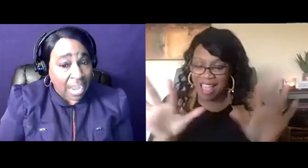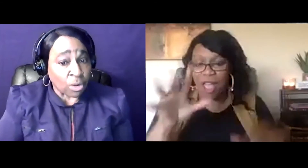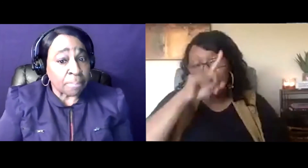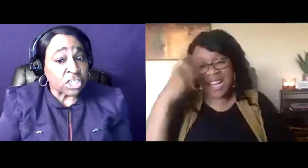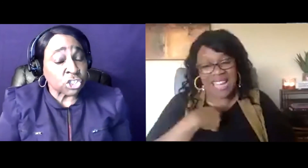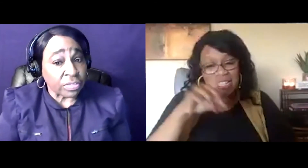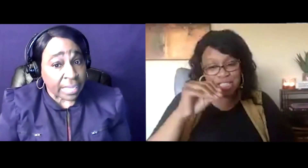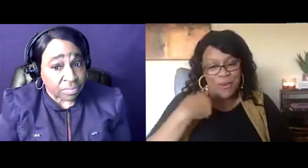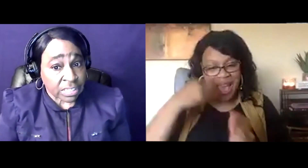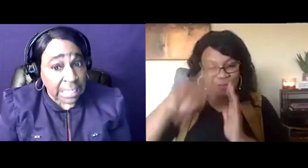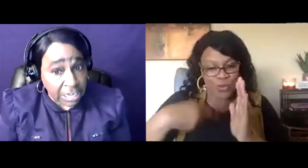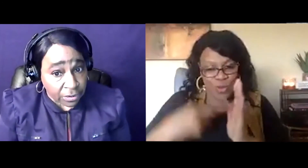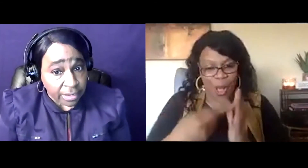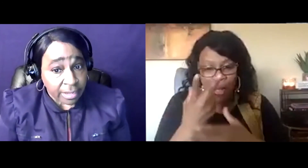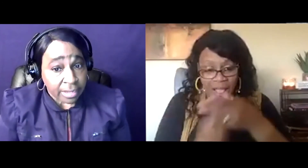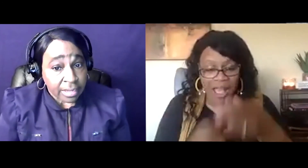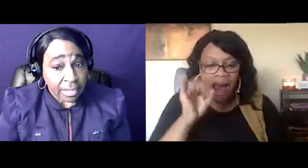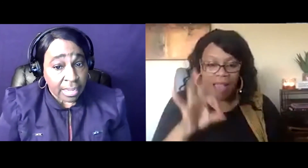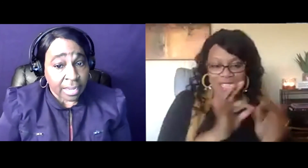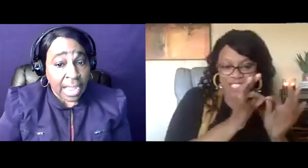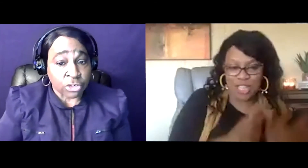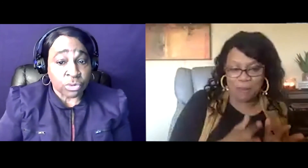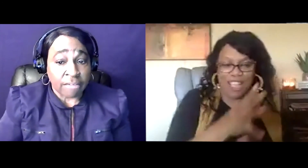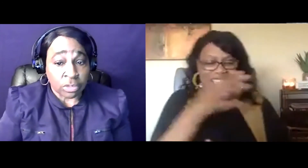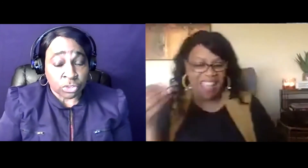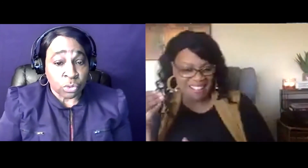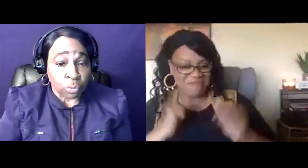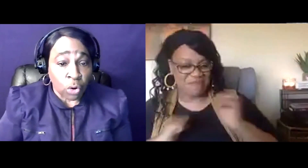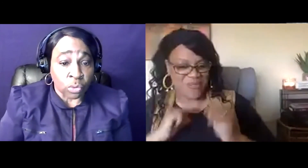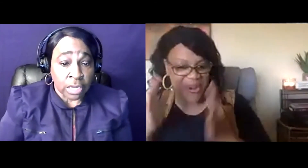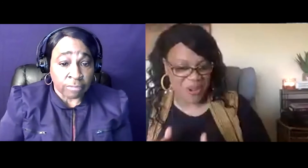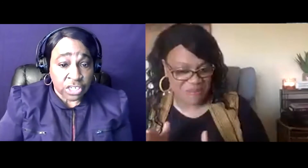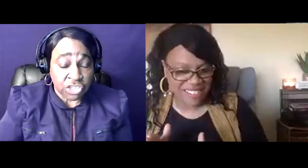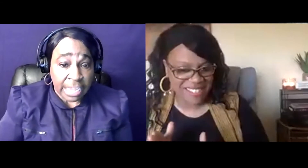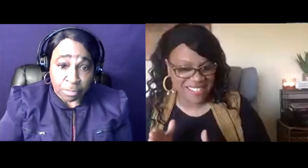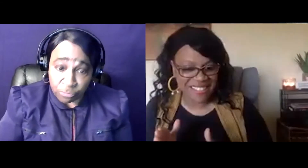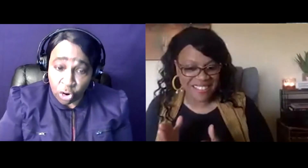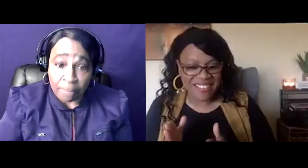I want to make sure that's clear. I do have a dual role of teaching and performing.